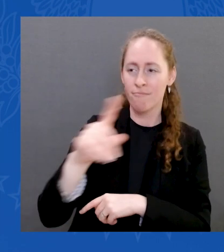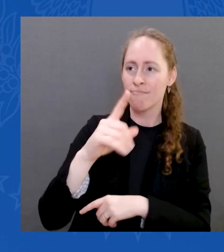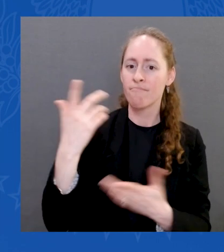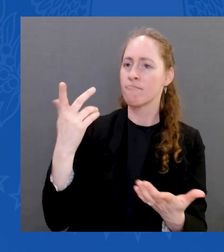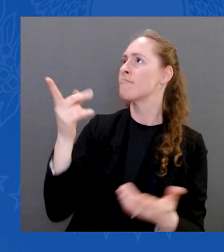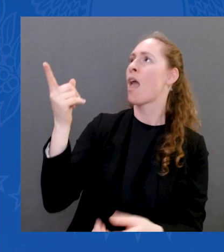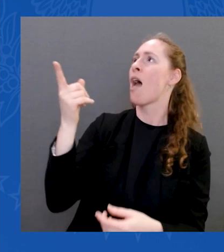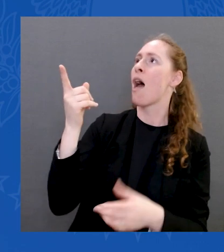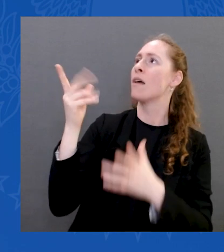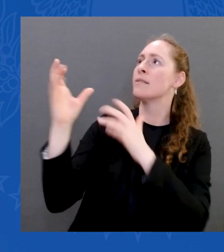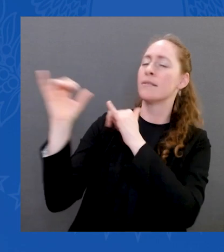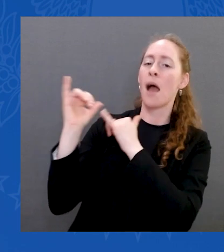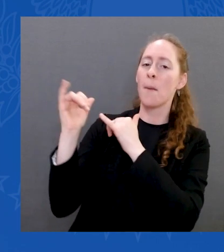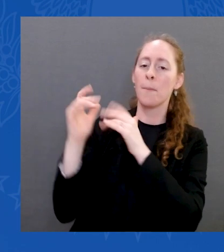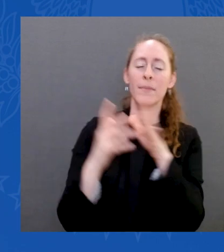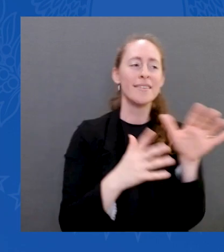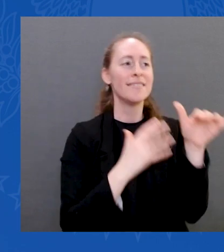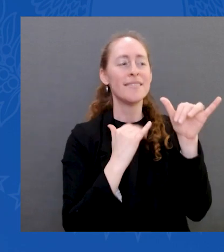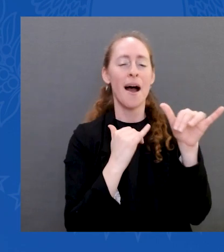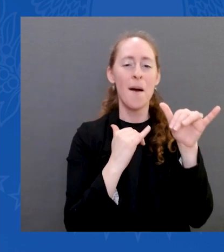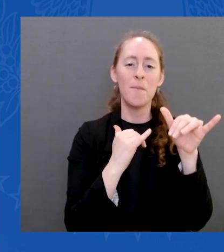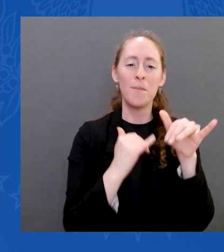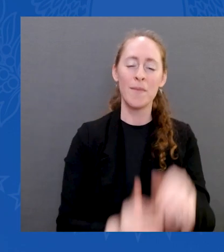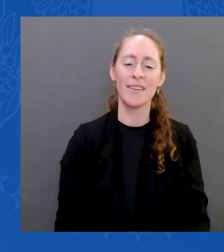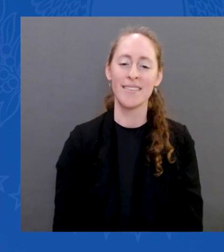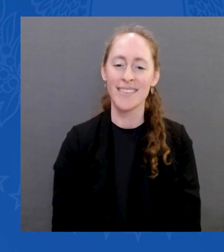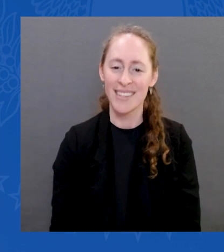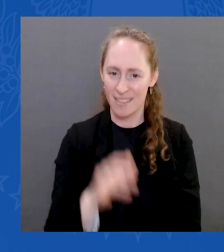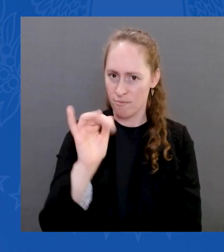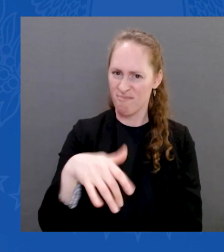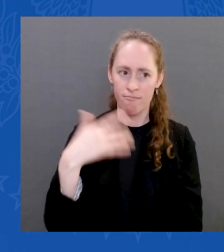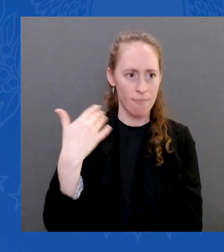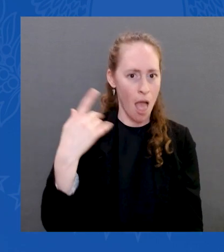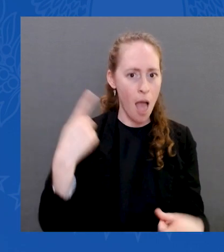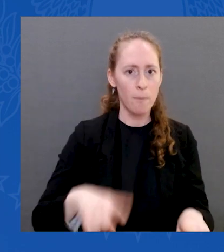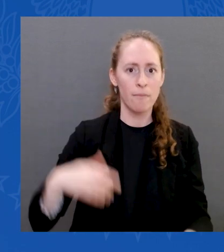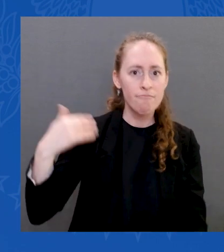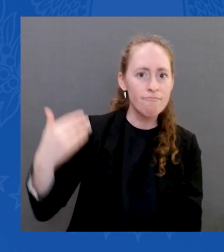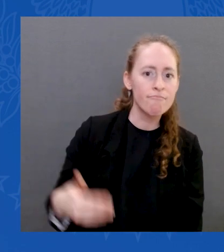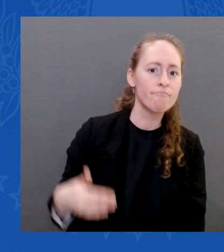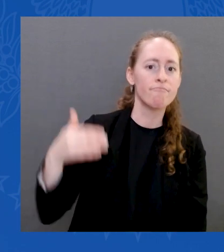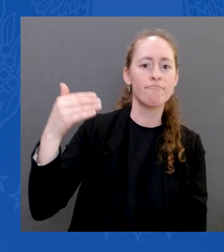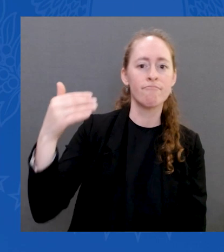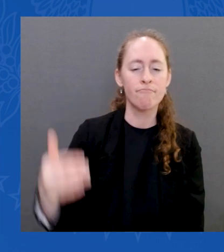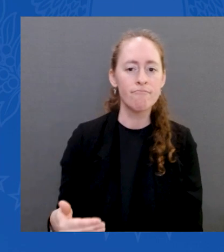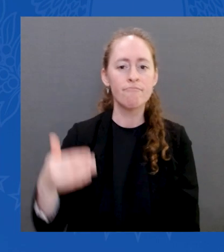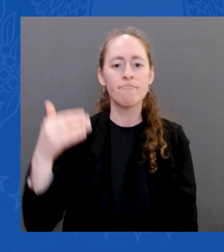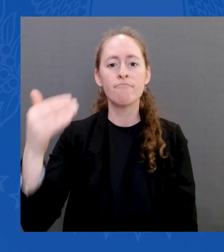And helping all your students not only learn history, but see -- see what they -- that they have a role in shaping history --